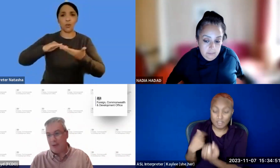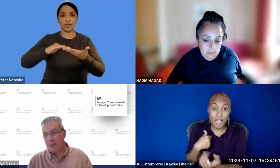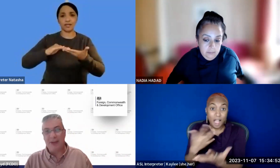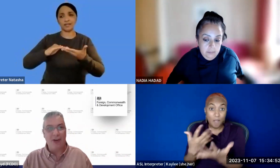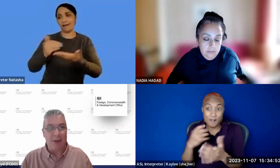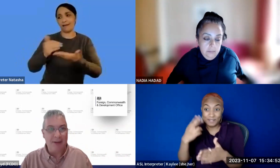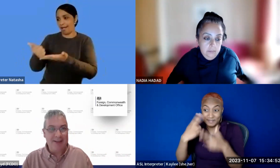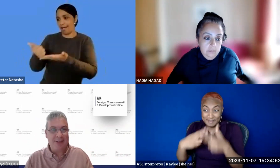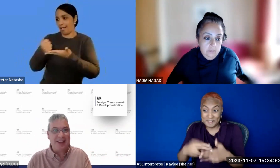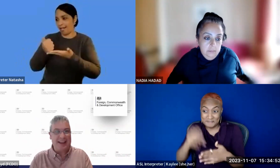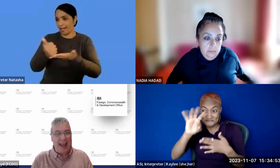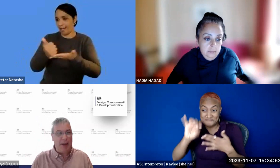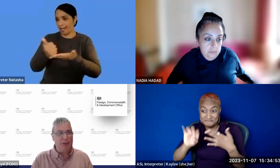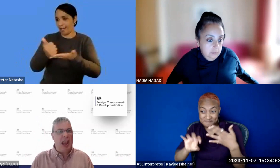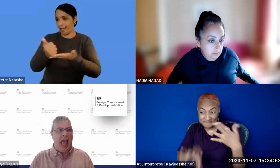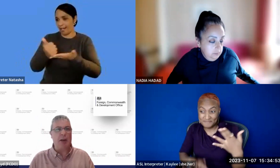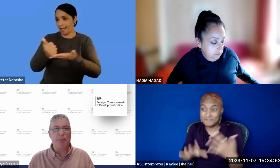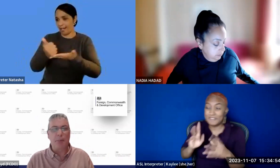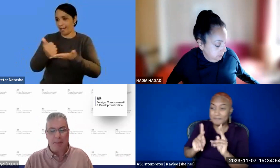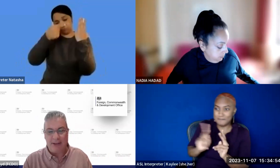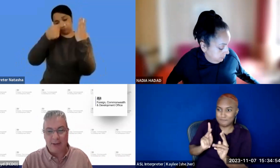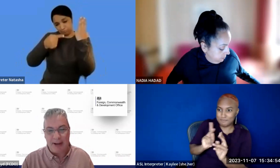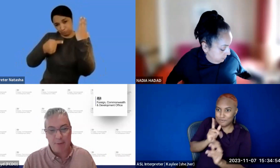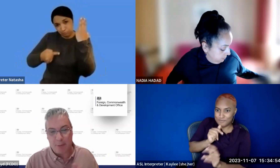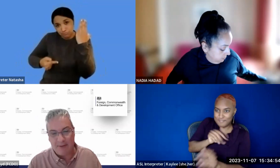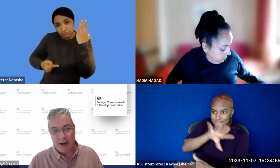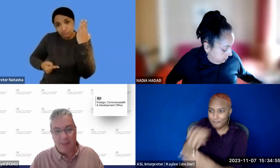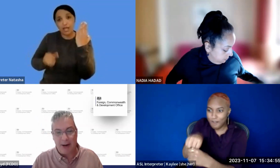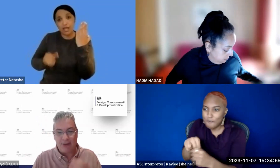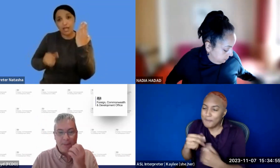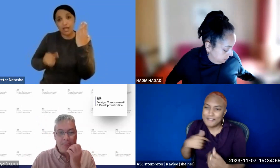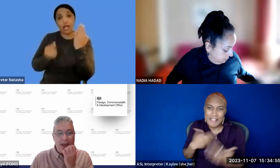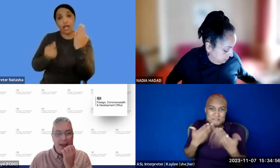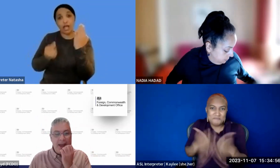but I'd spend the rest of my time saying names and probably miss some.